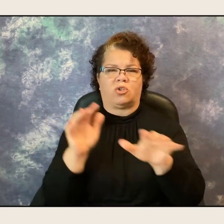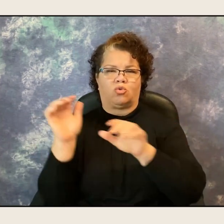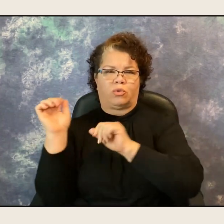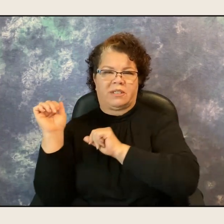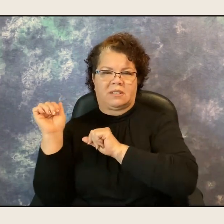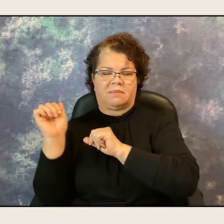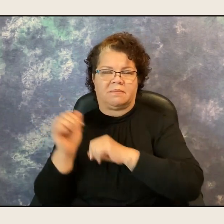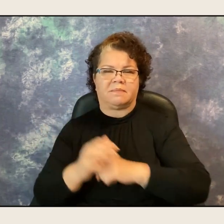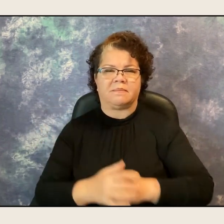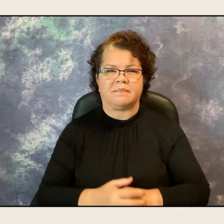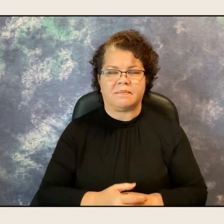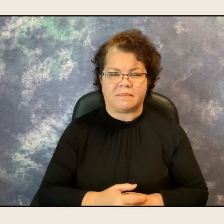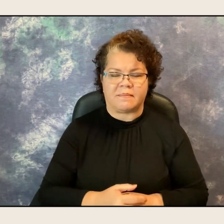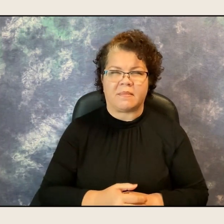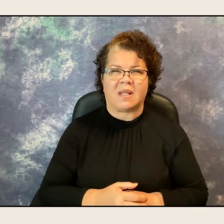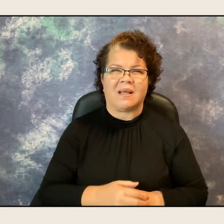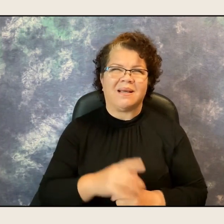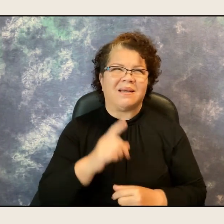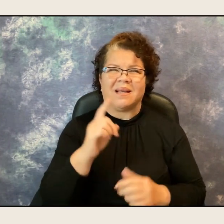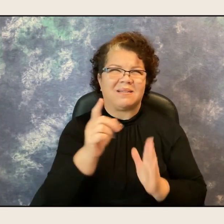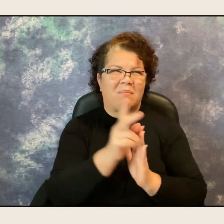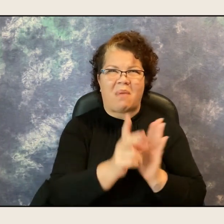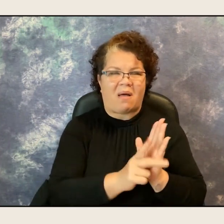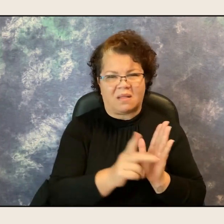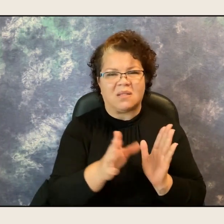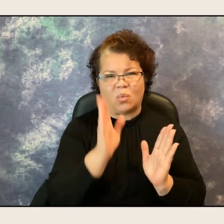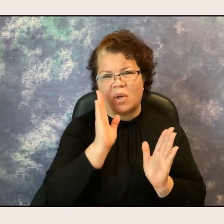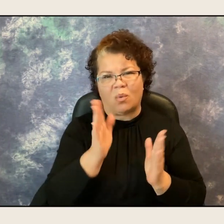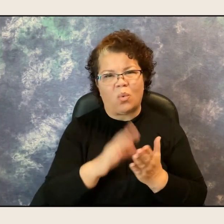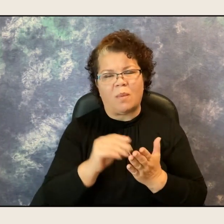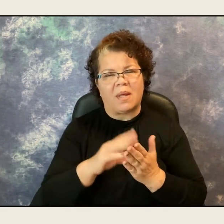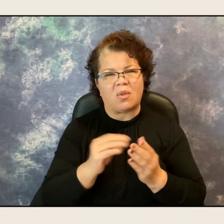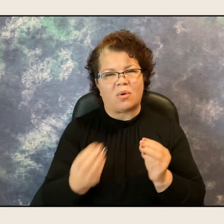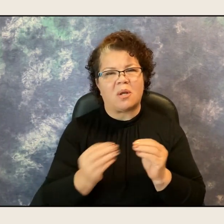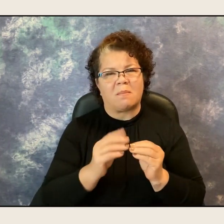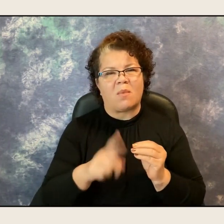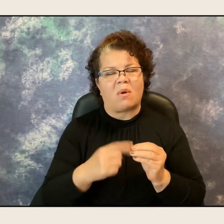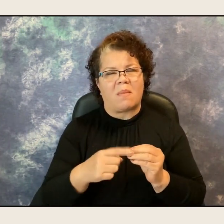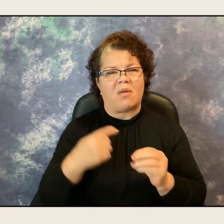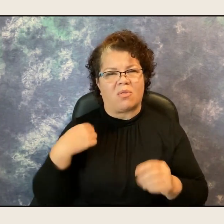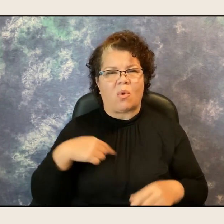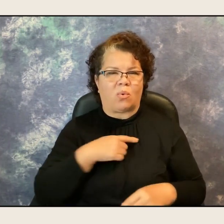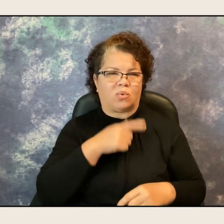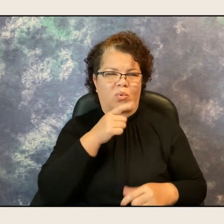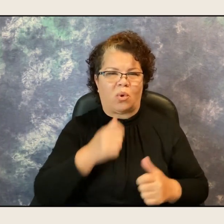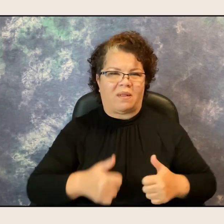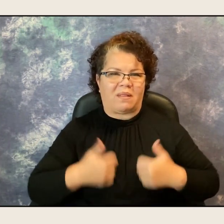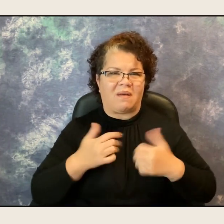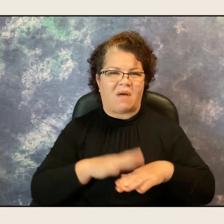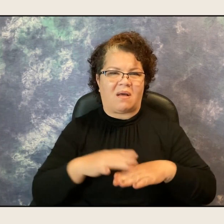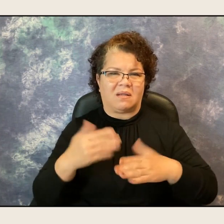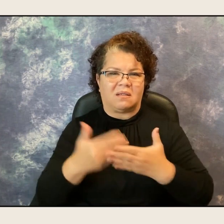of something I think we'll be learning a lot more about, those of us who live on the coast, I'm here in New York.